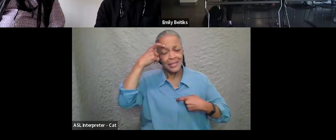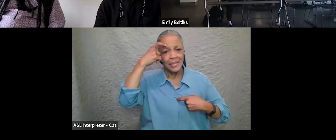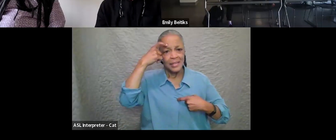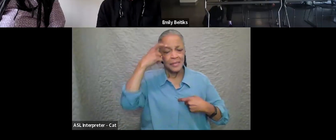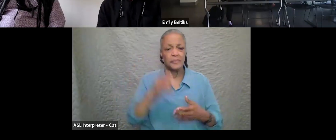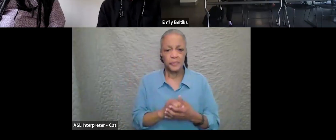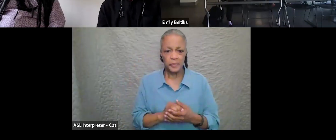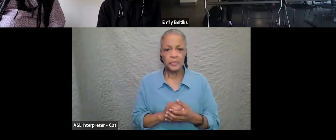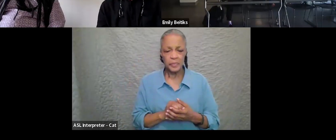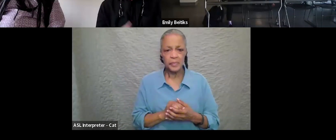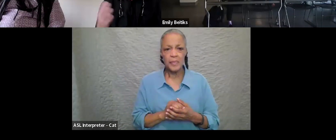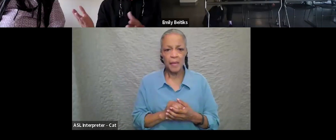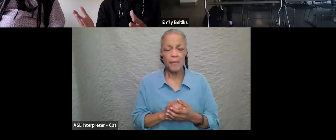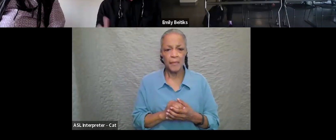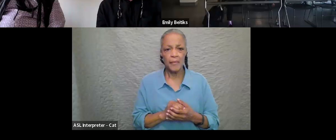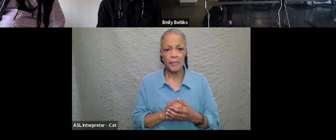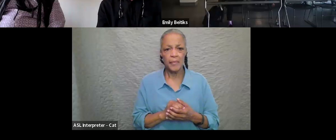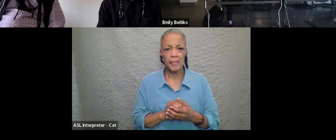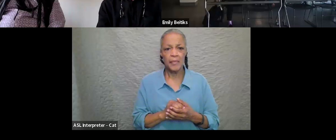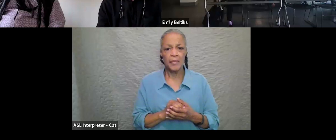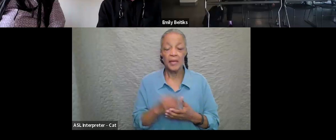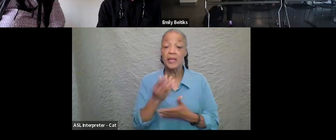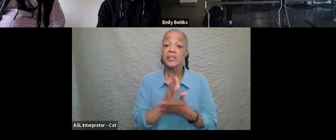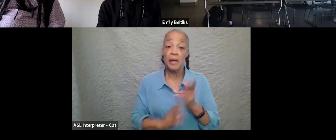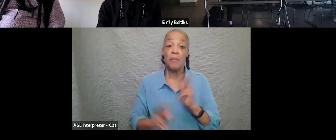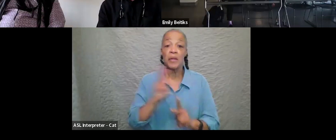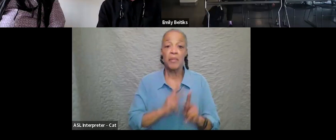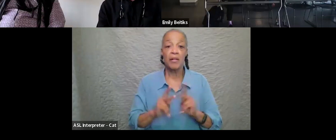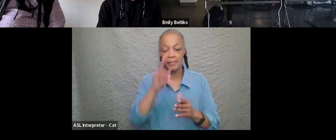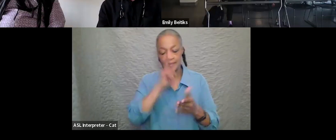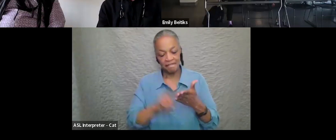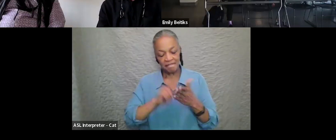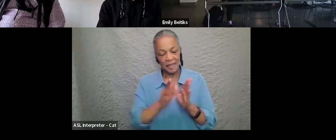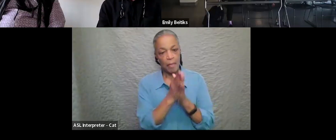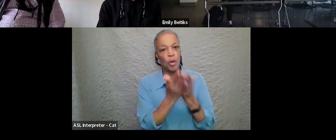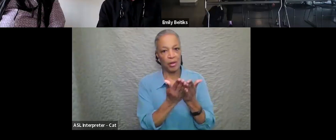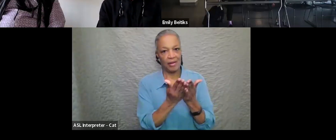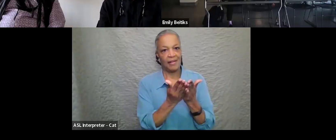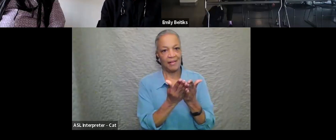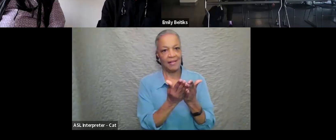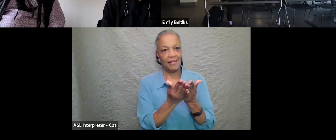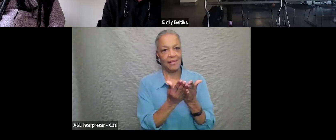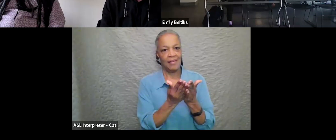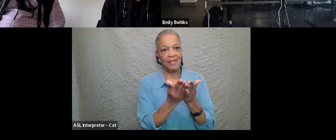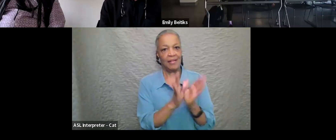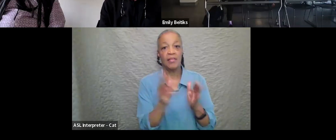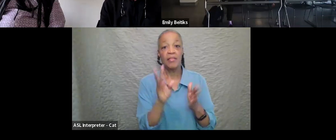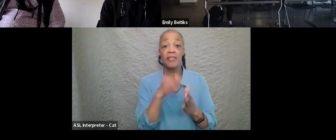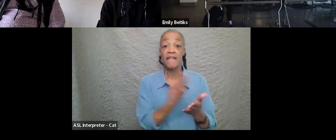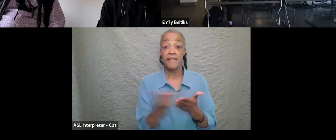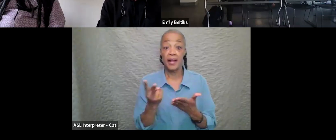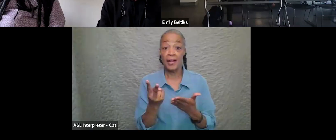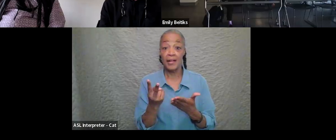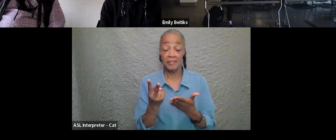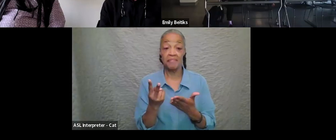You know, like, there's some people that I look at in the book who failed.